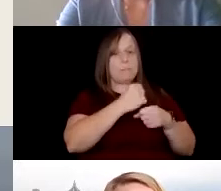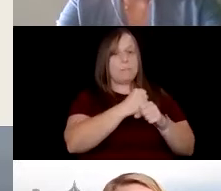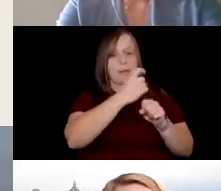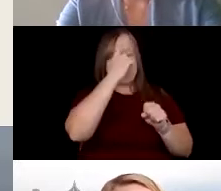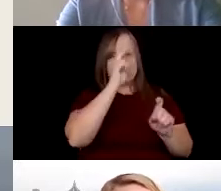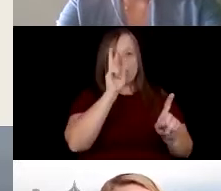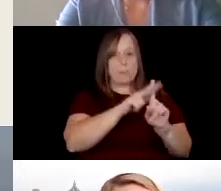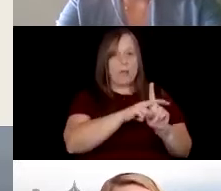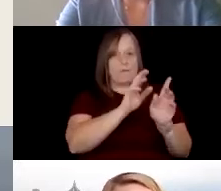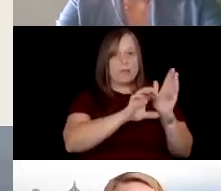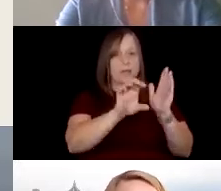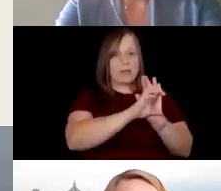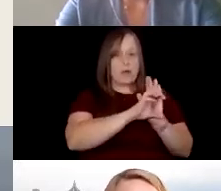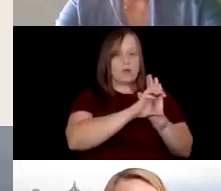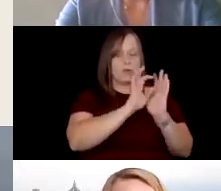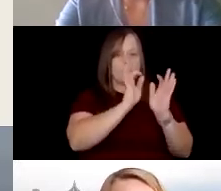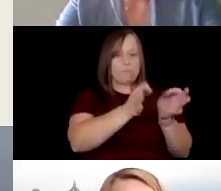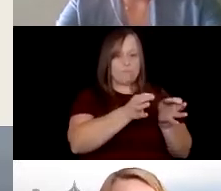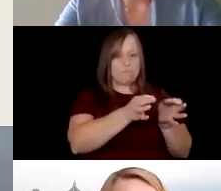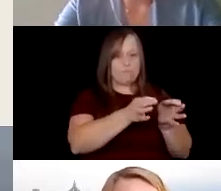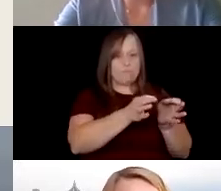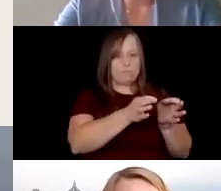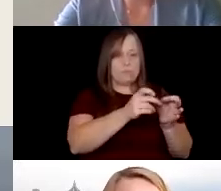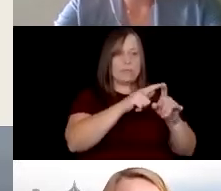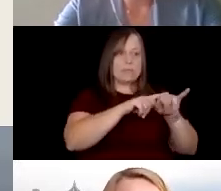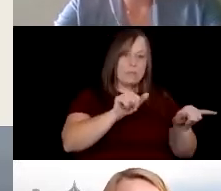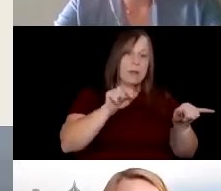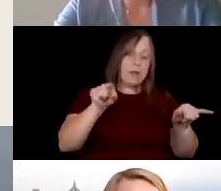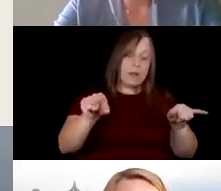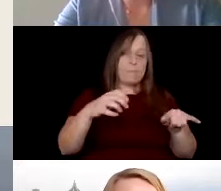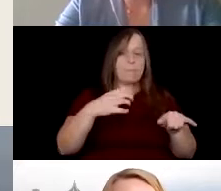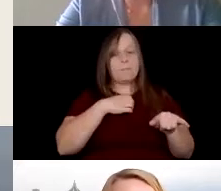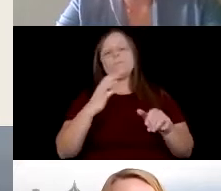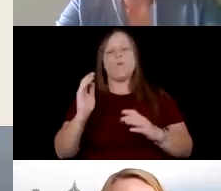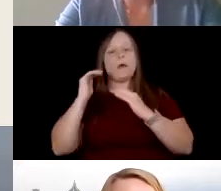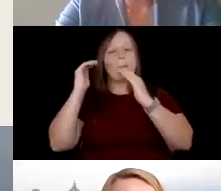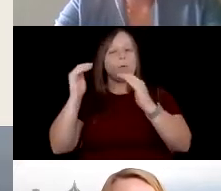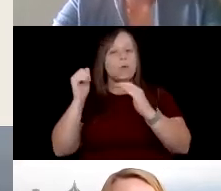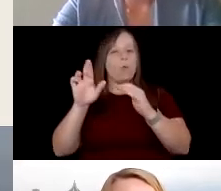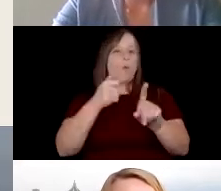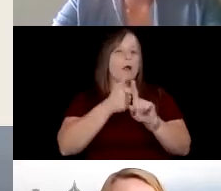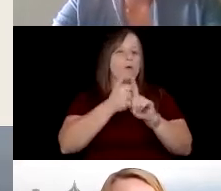for a character of discharge determination either at the same time as applying for an upgrade or just on its own.